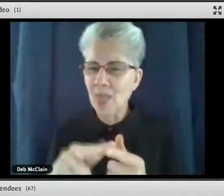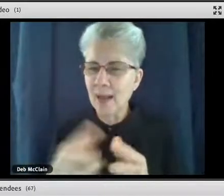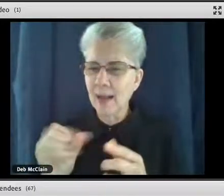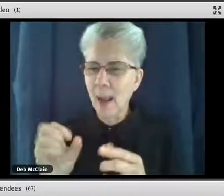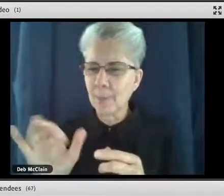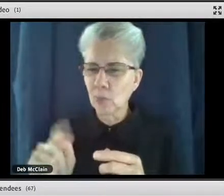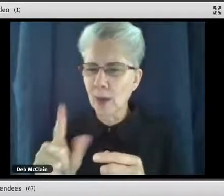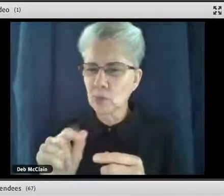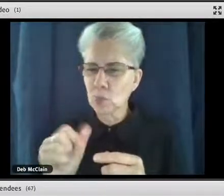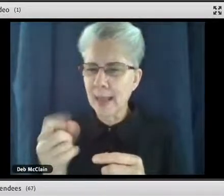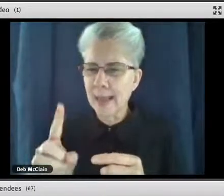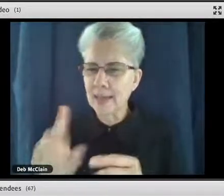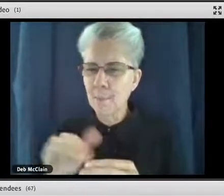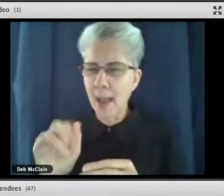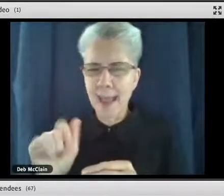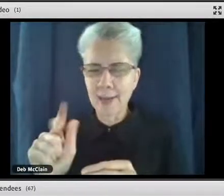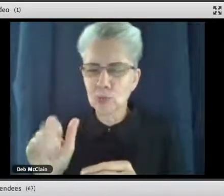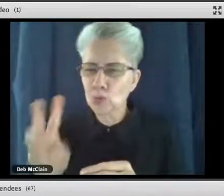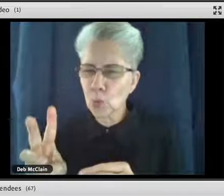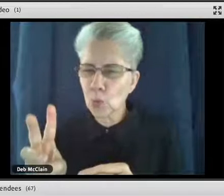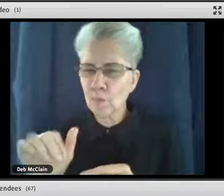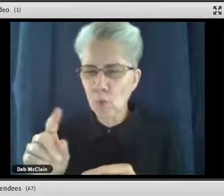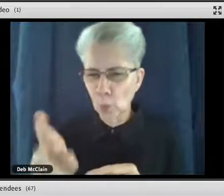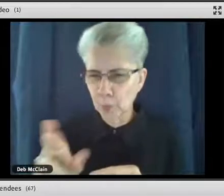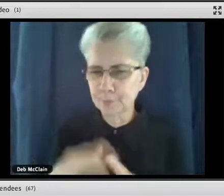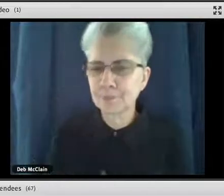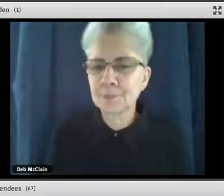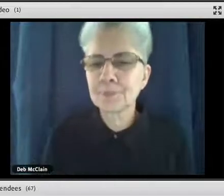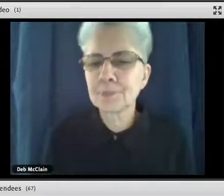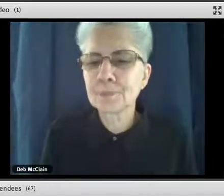and then a copyright of 2018 by Andrew Lawler.